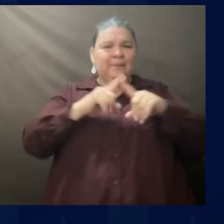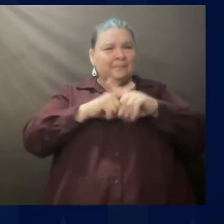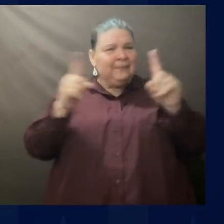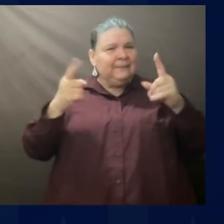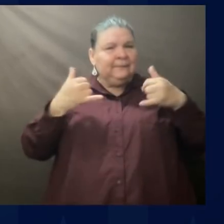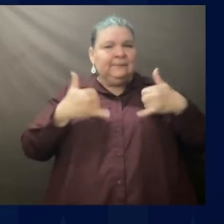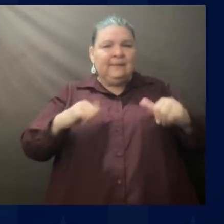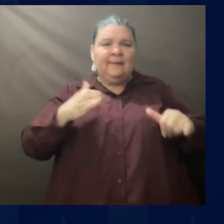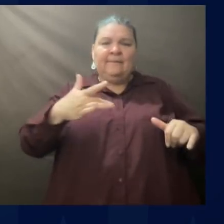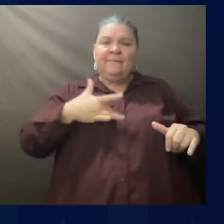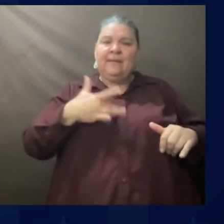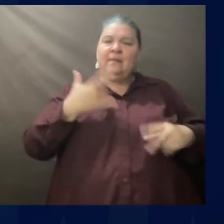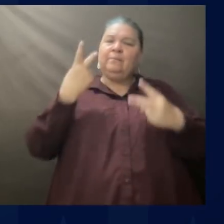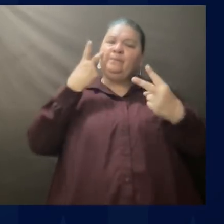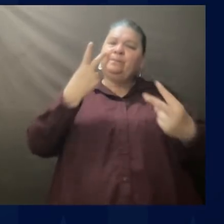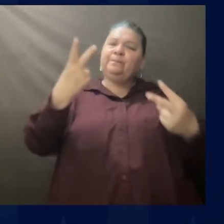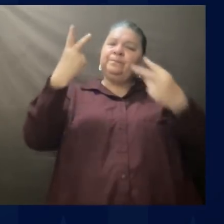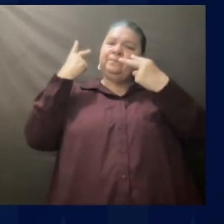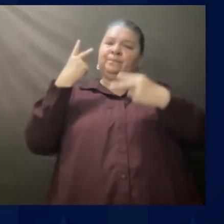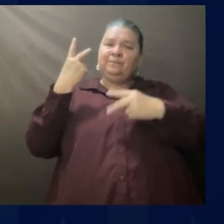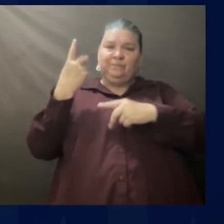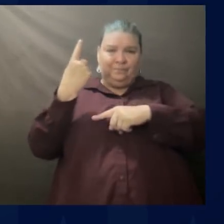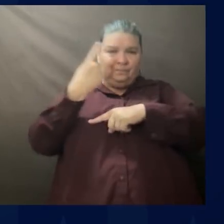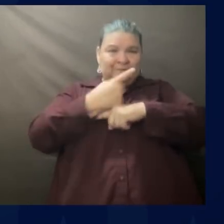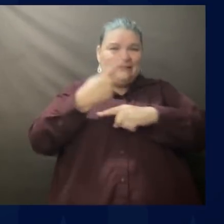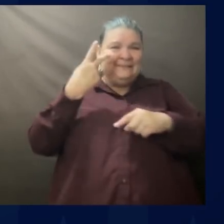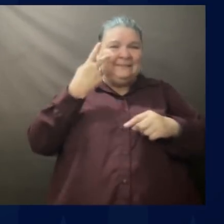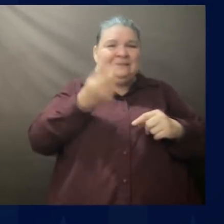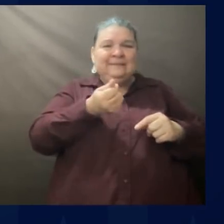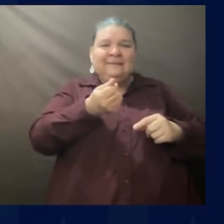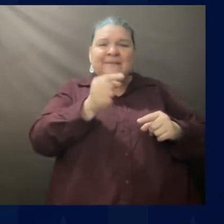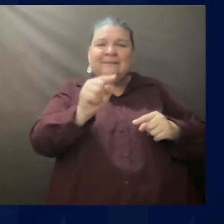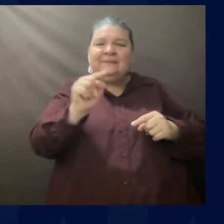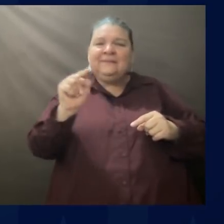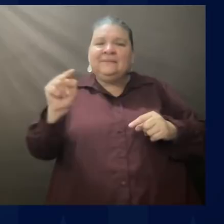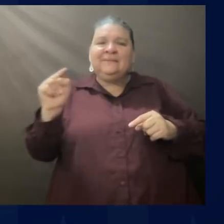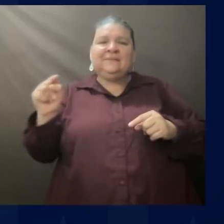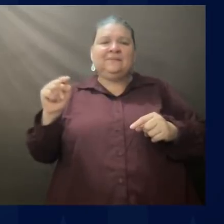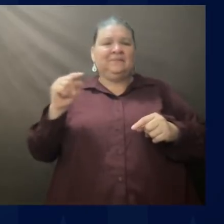I see him, not as he was the last time I held his hand, but the day